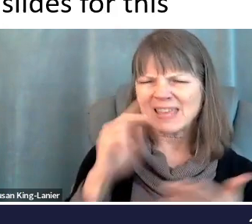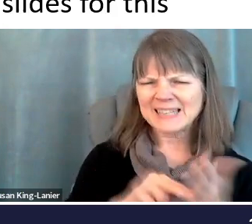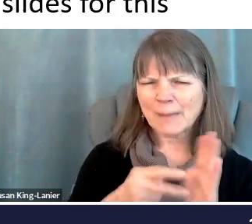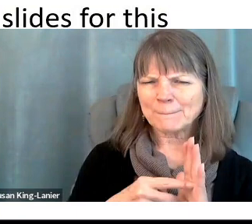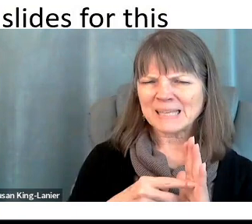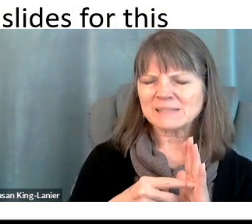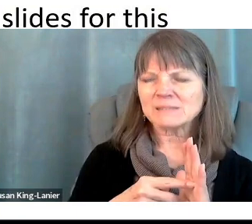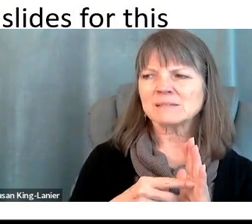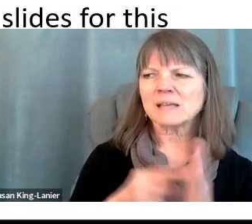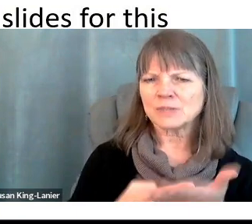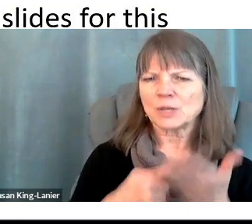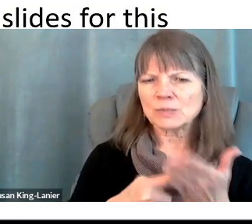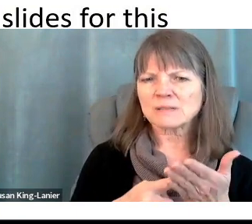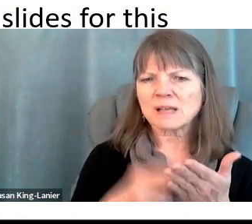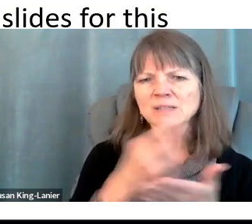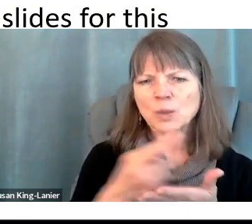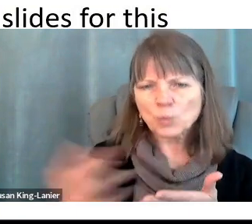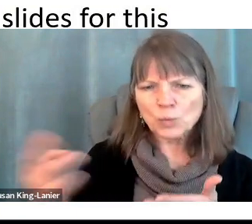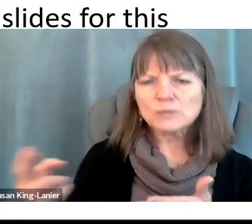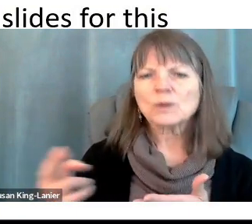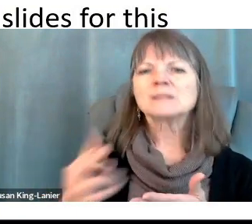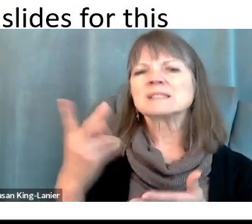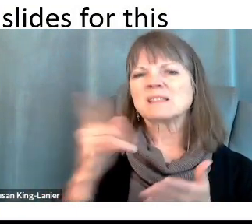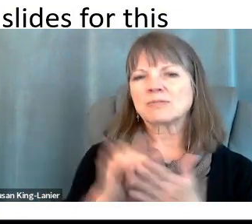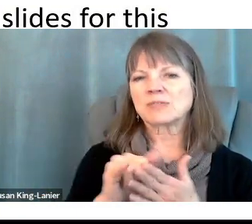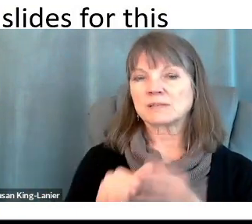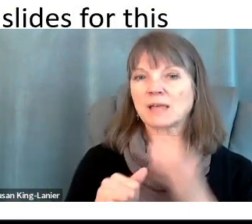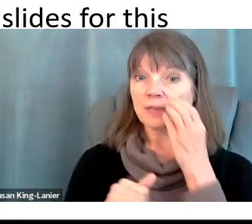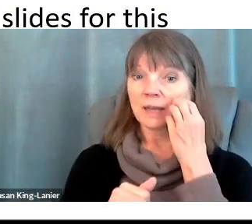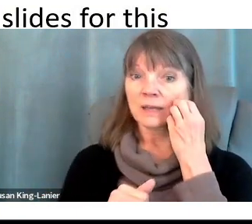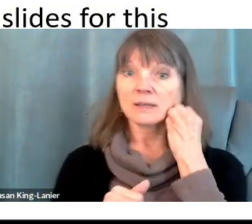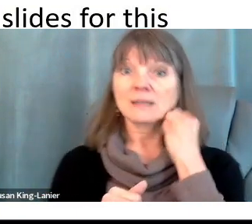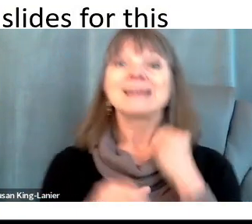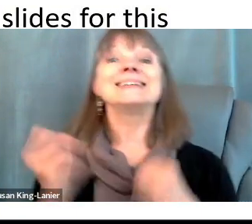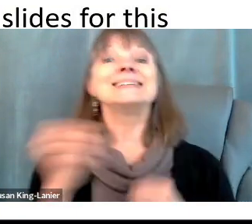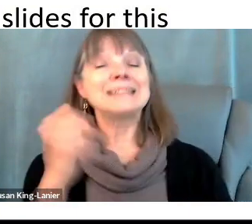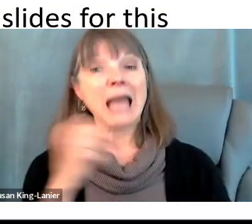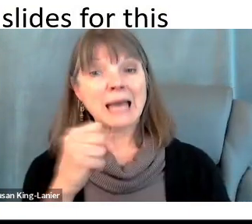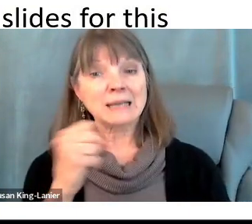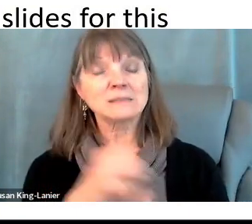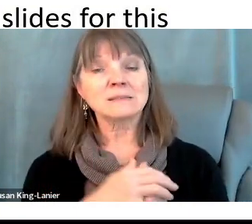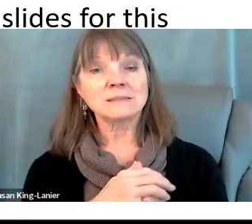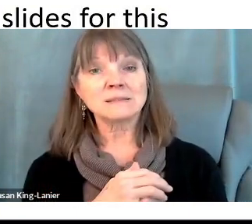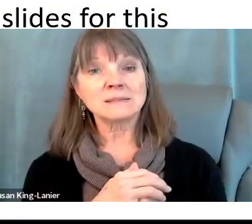I think they're discussing like the resources and things like that. Yeah.